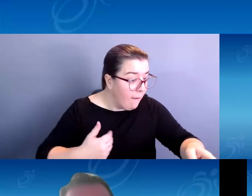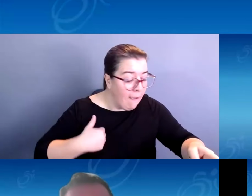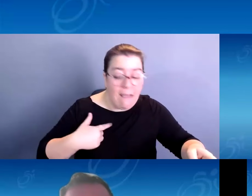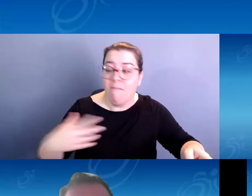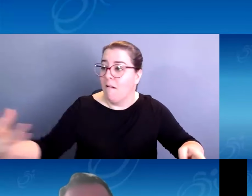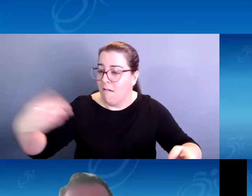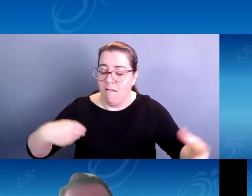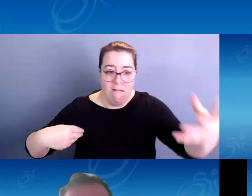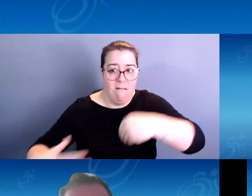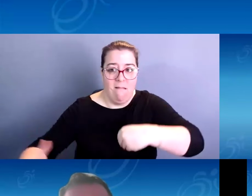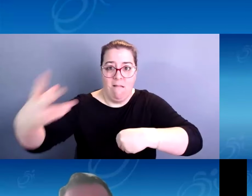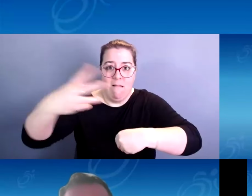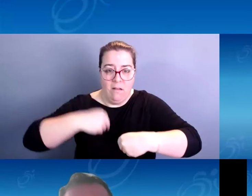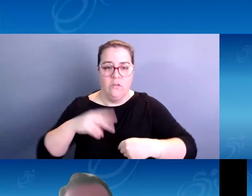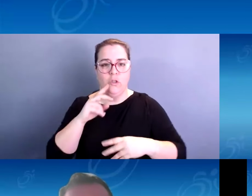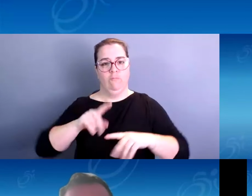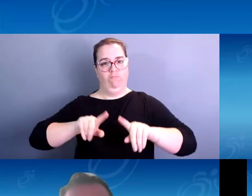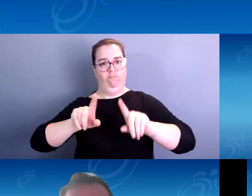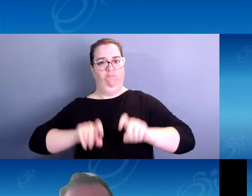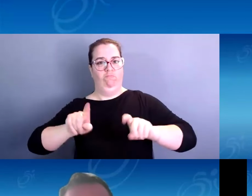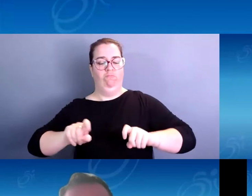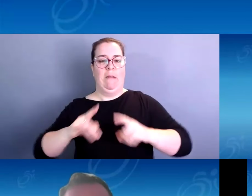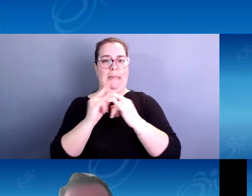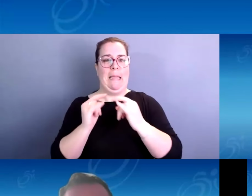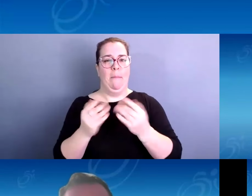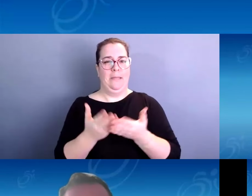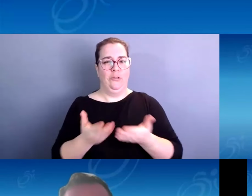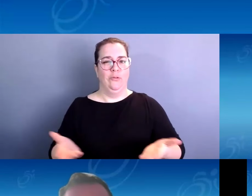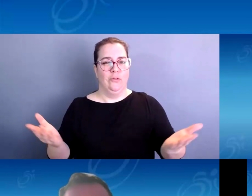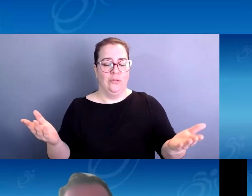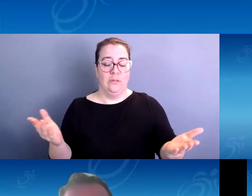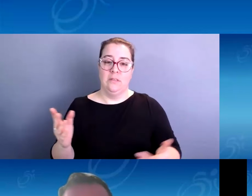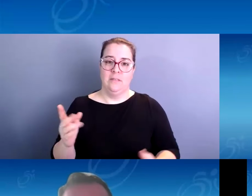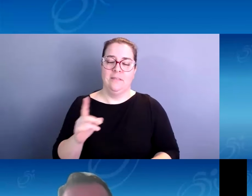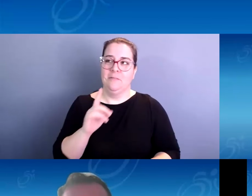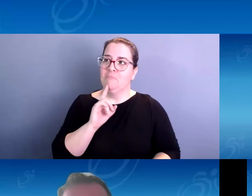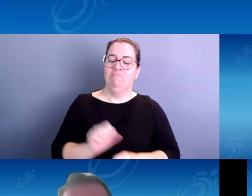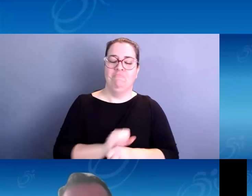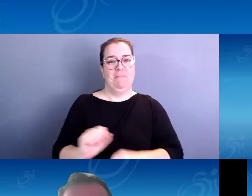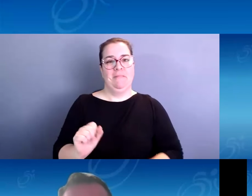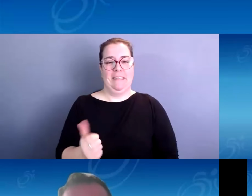It's a real Canadian thing and, and it's a great example. Thank you so much.